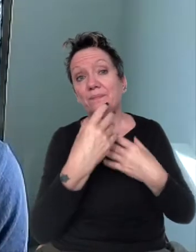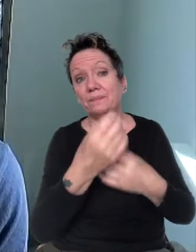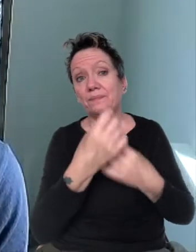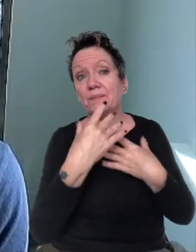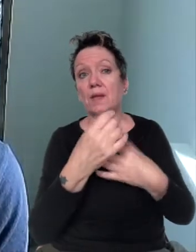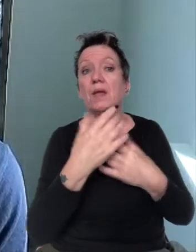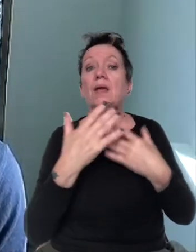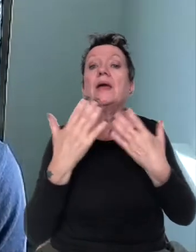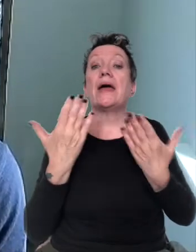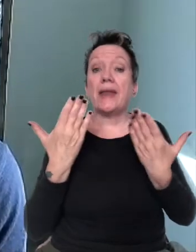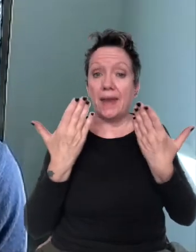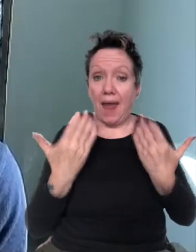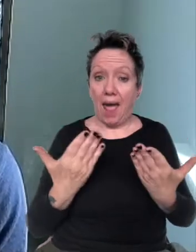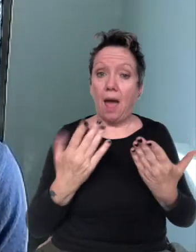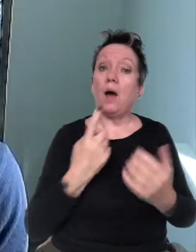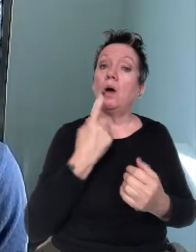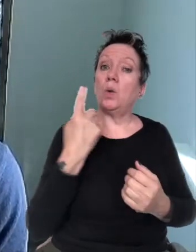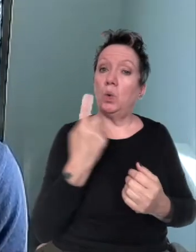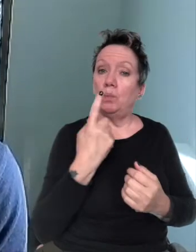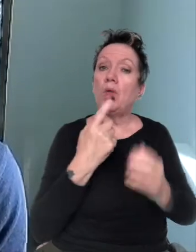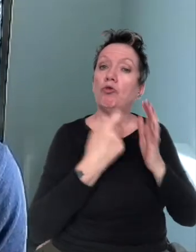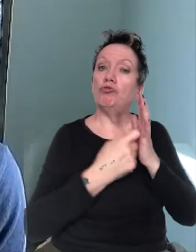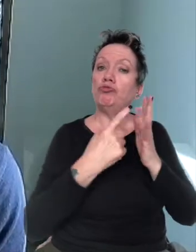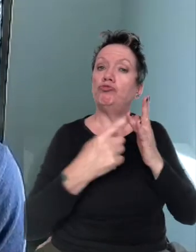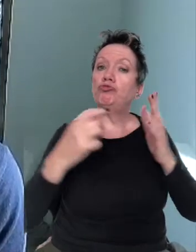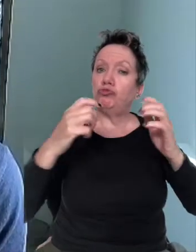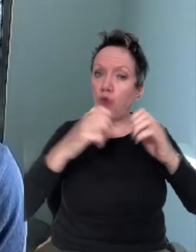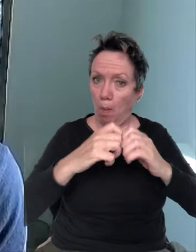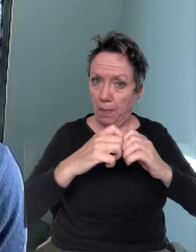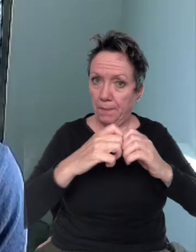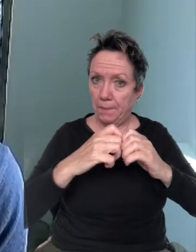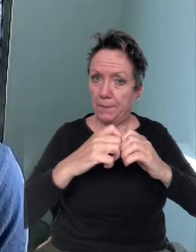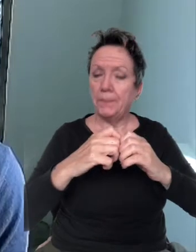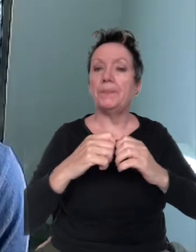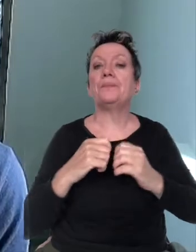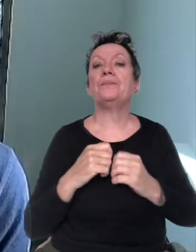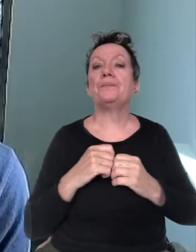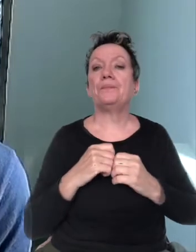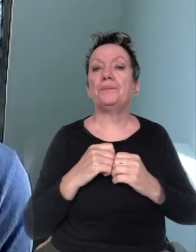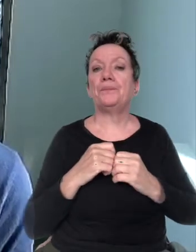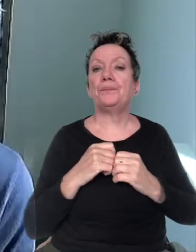We're now going to head over to Rob. Who's going to tell us a little bit about his conversation.